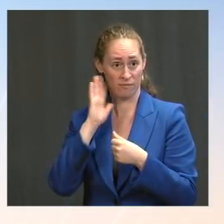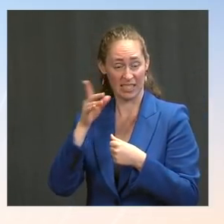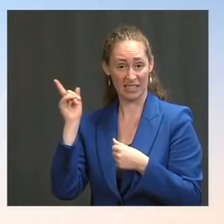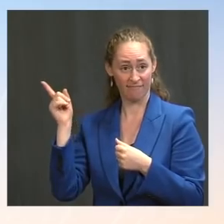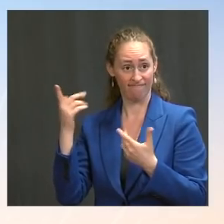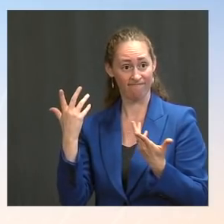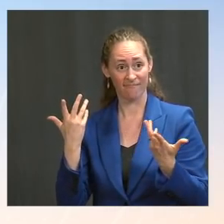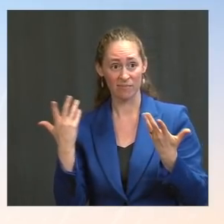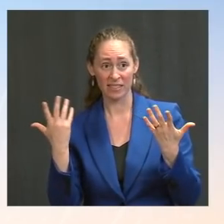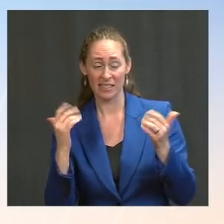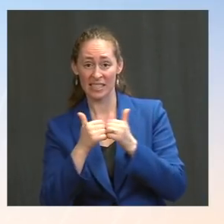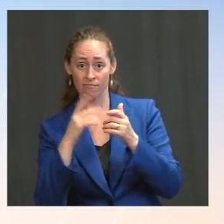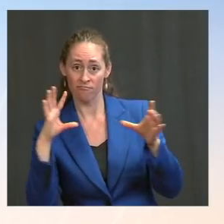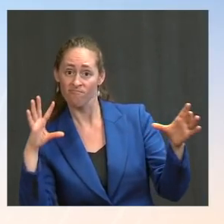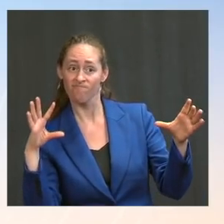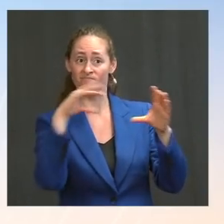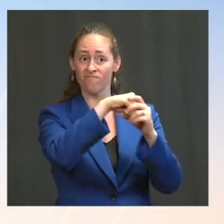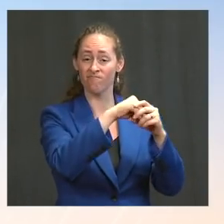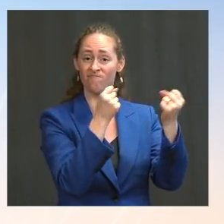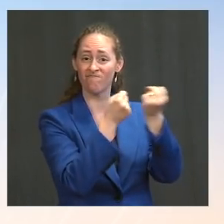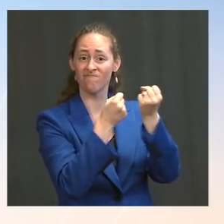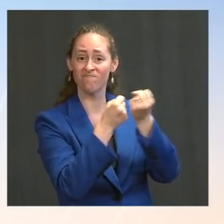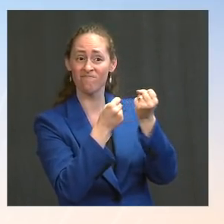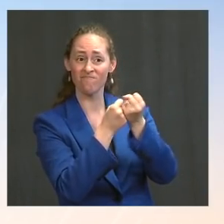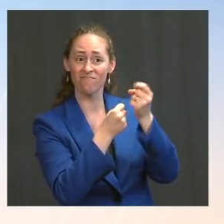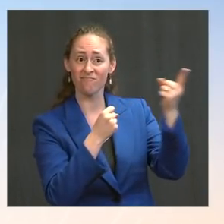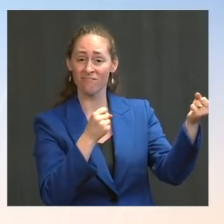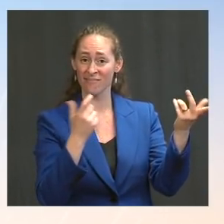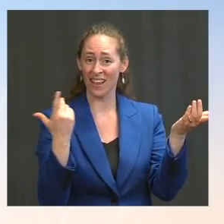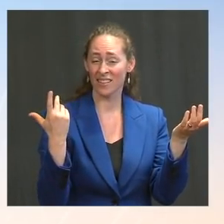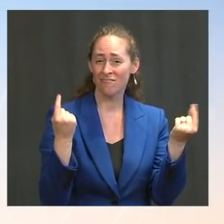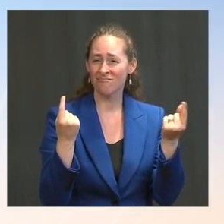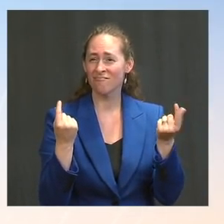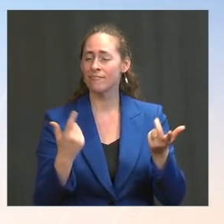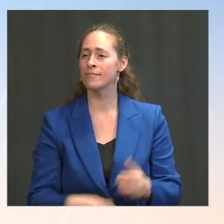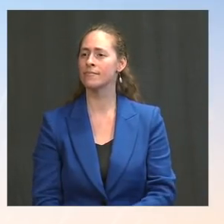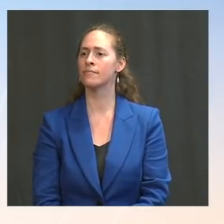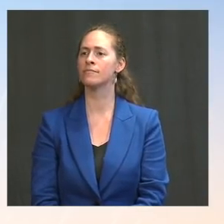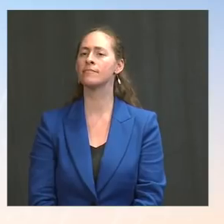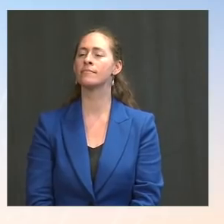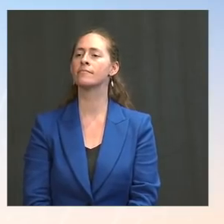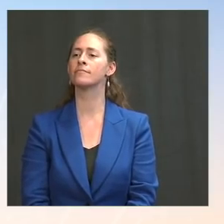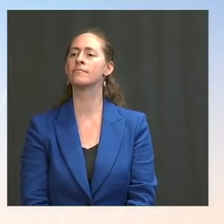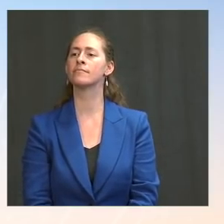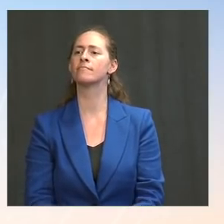Ms. Psaki: I think it's really important to remember what the President conveyed when he made his announcement -- or how we kind of got to this point.